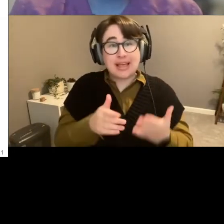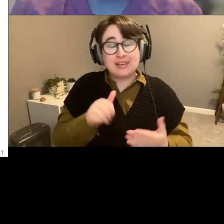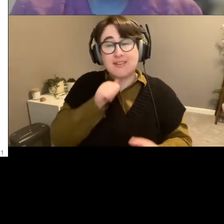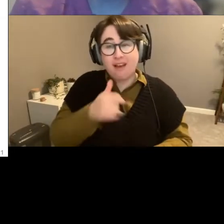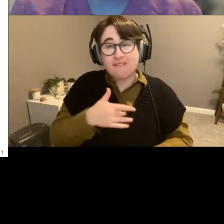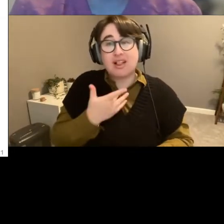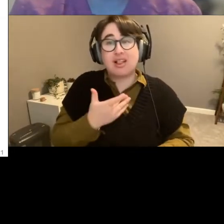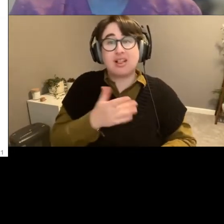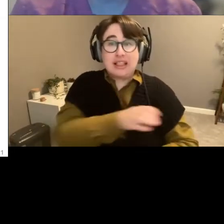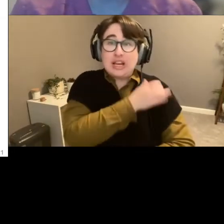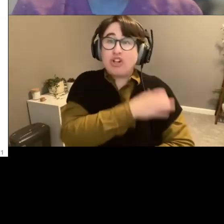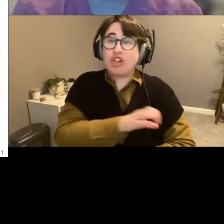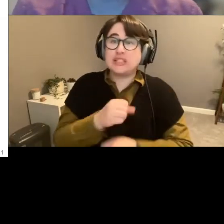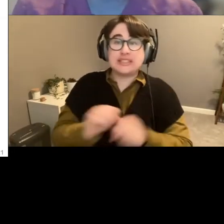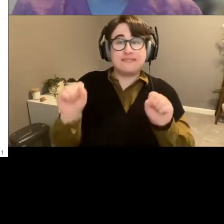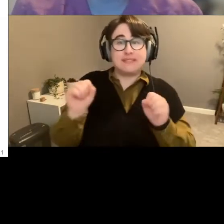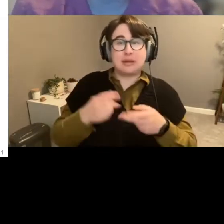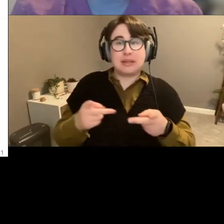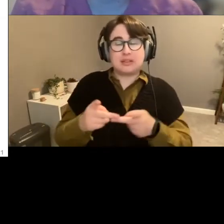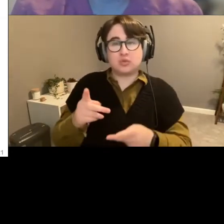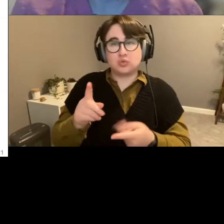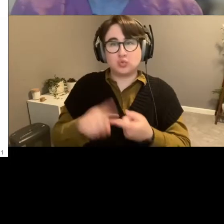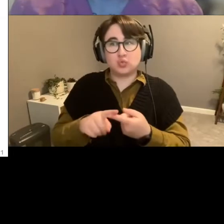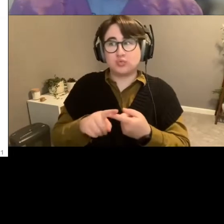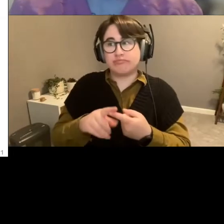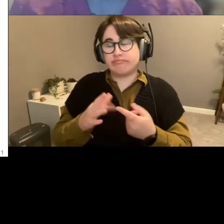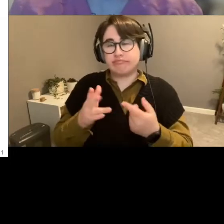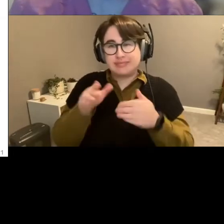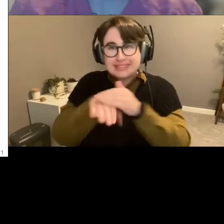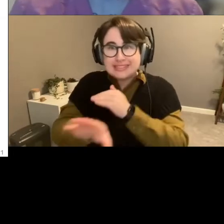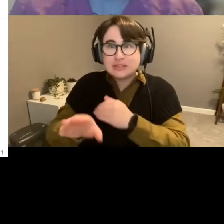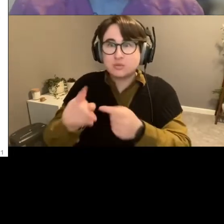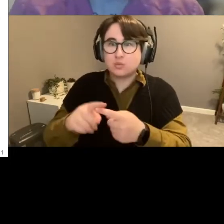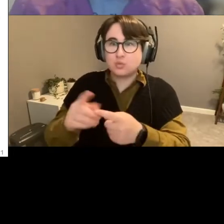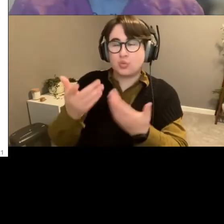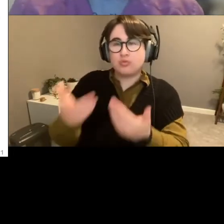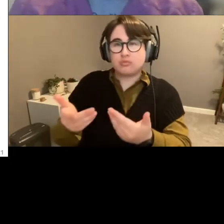a clinic is a safe space for them to be able to conceive.